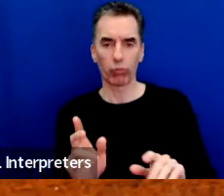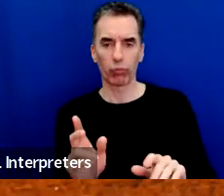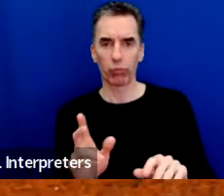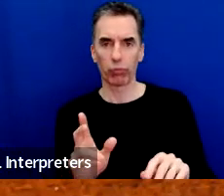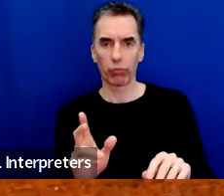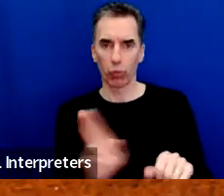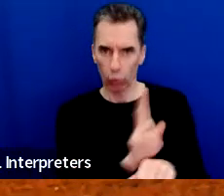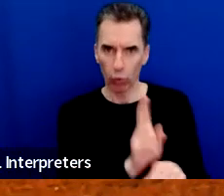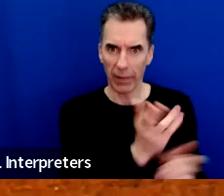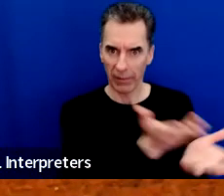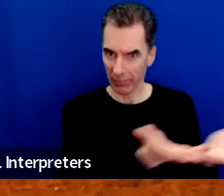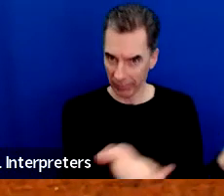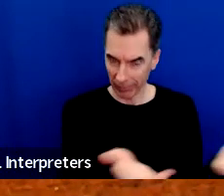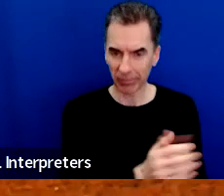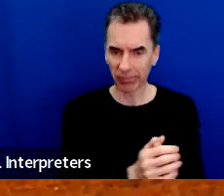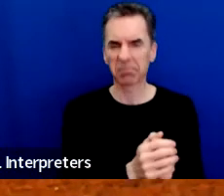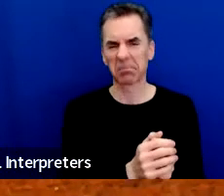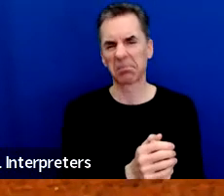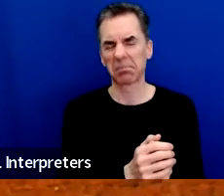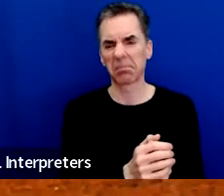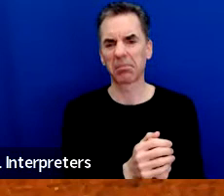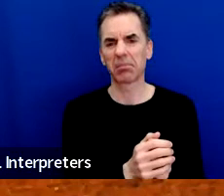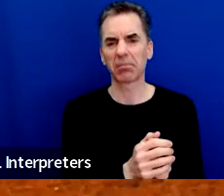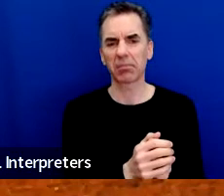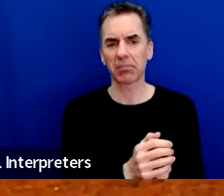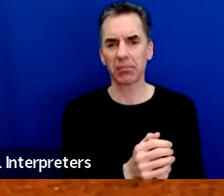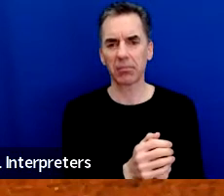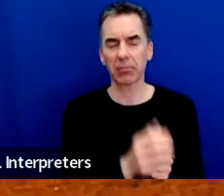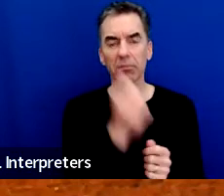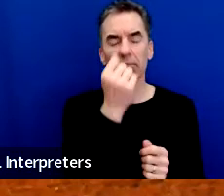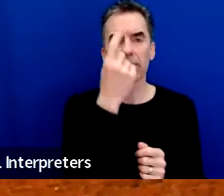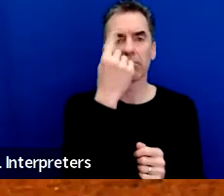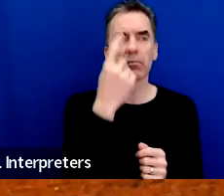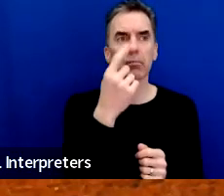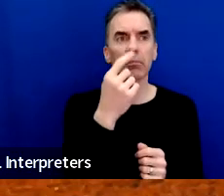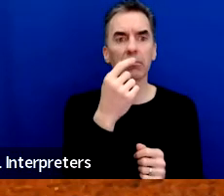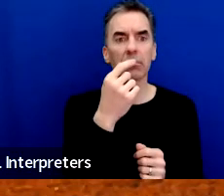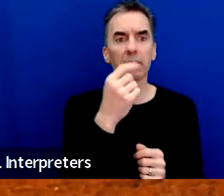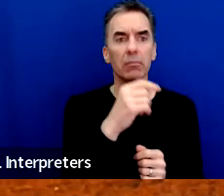and beyond the textbook reserve collection. However, the library has not been so involved